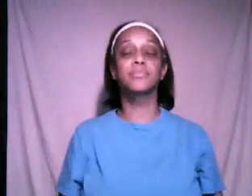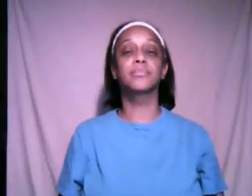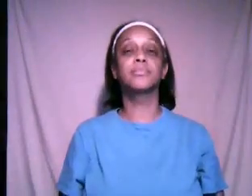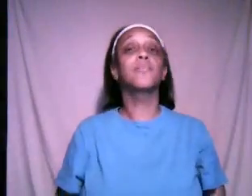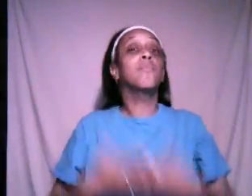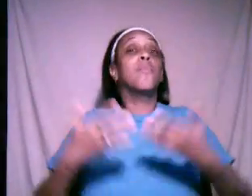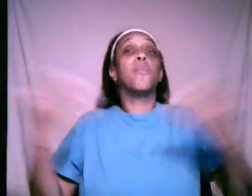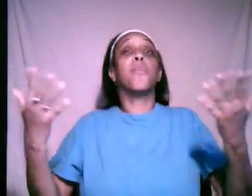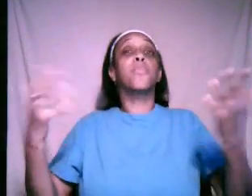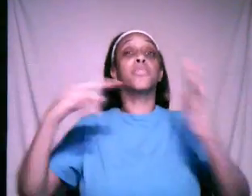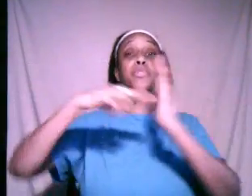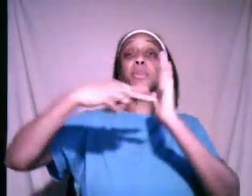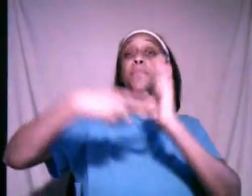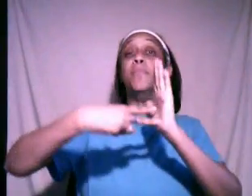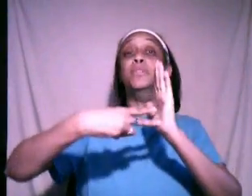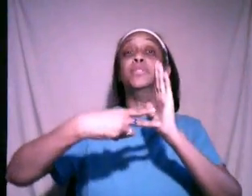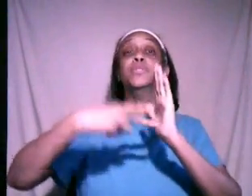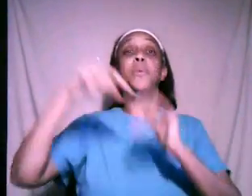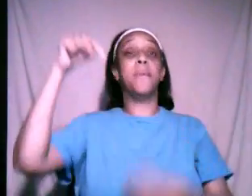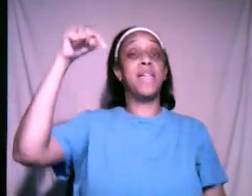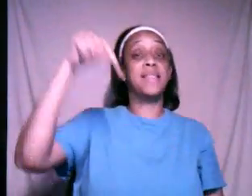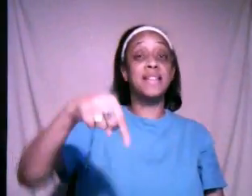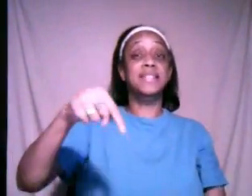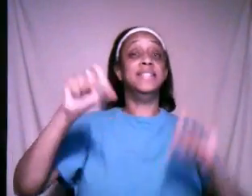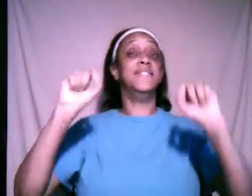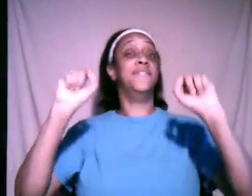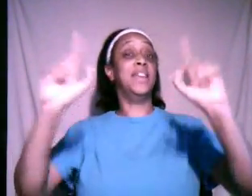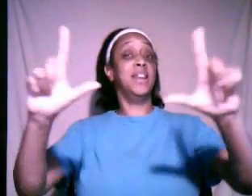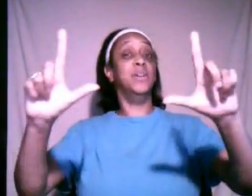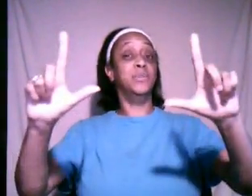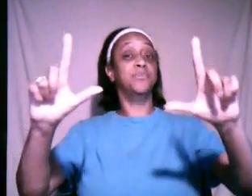The purpose of this vlog